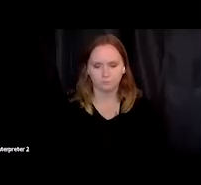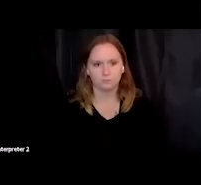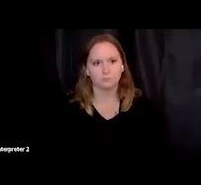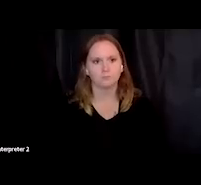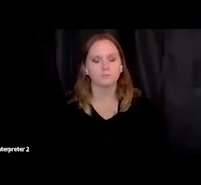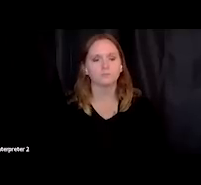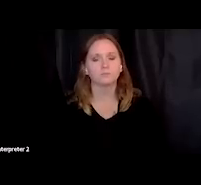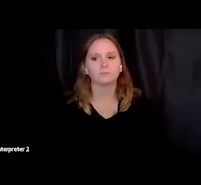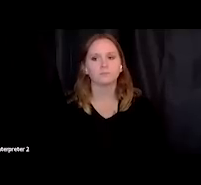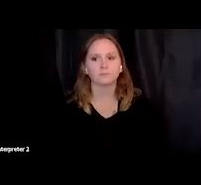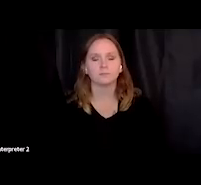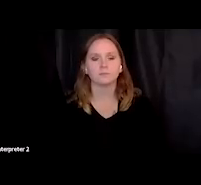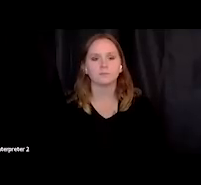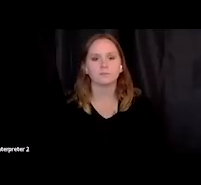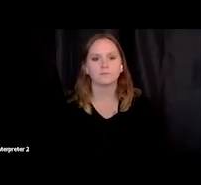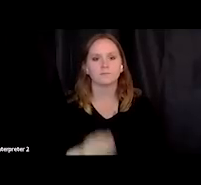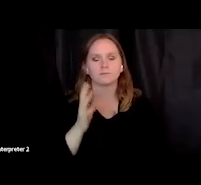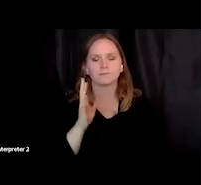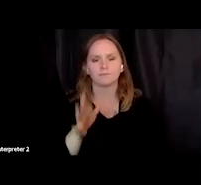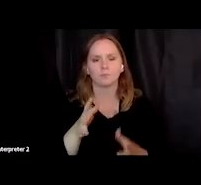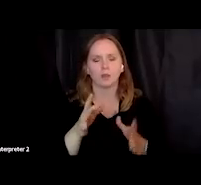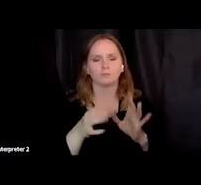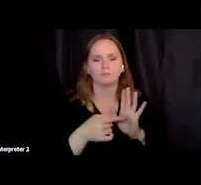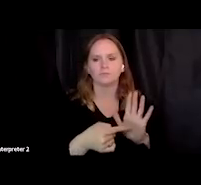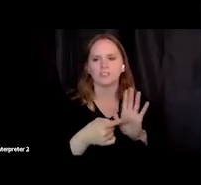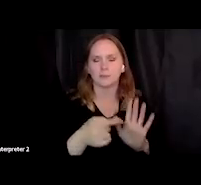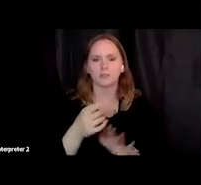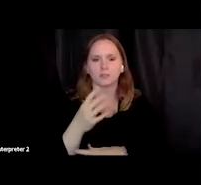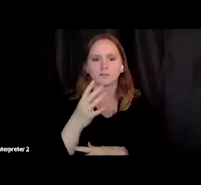So now I'm gonna share a little bit about common experiences with people with hoarding disorder.